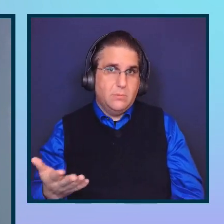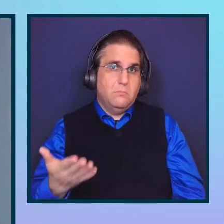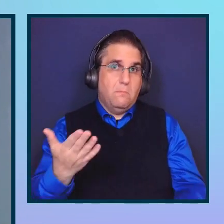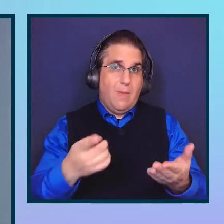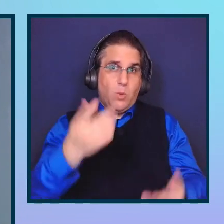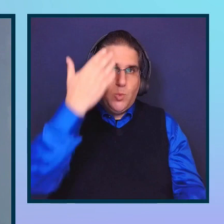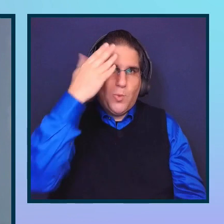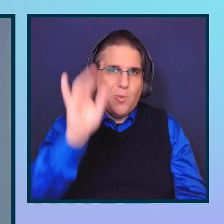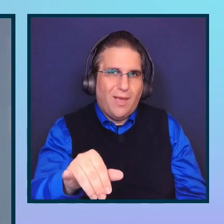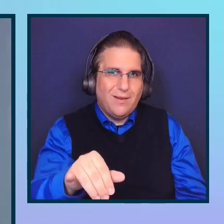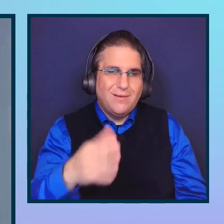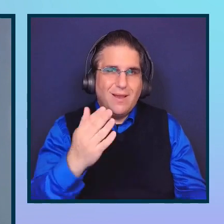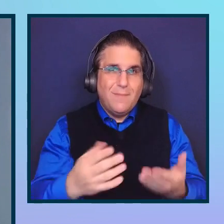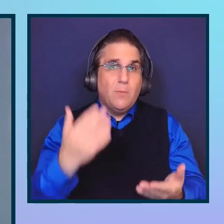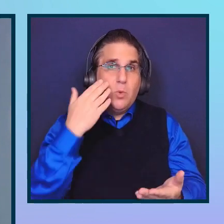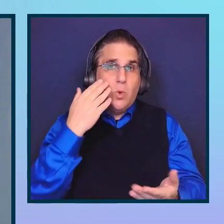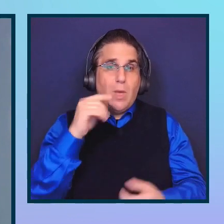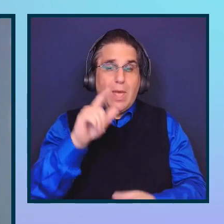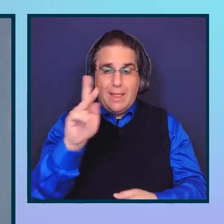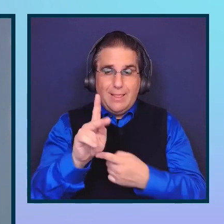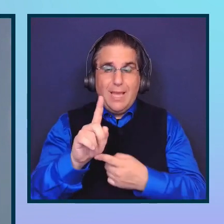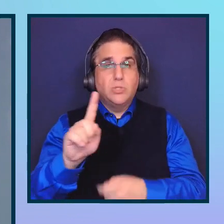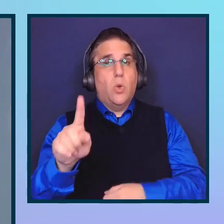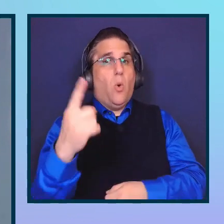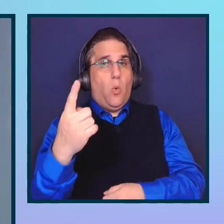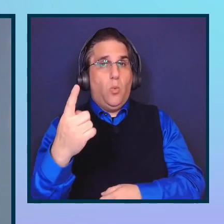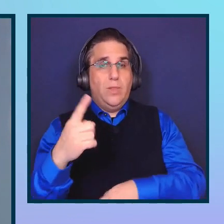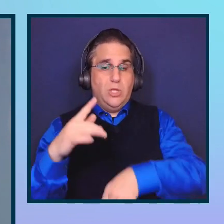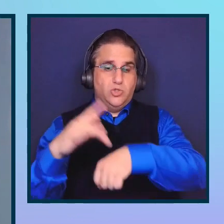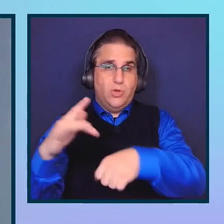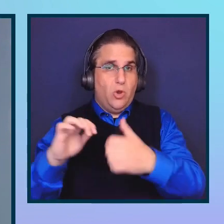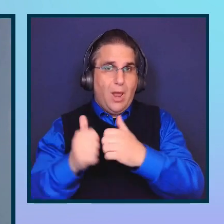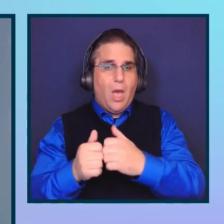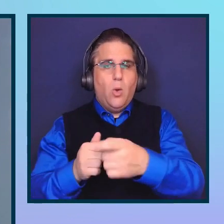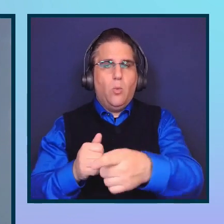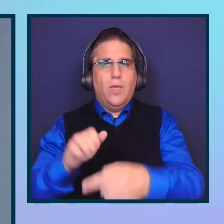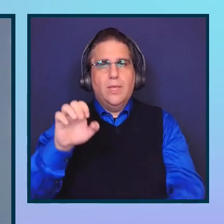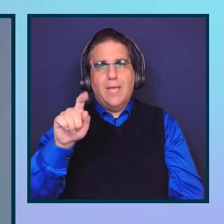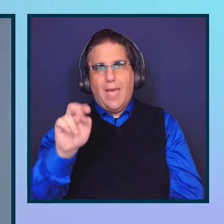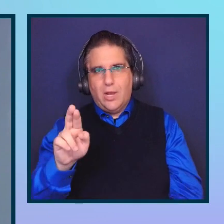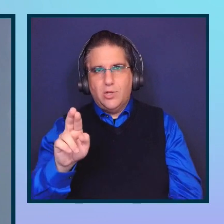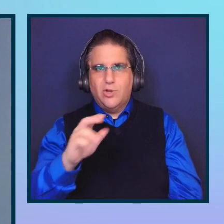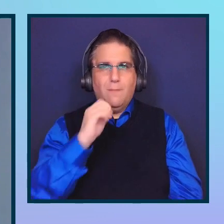triggered by only the enter, not the space. So there are certain elements that are pattern,